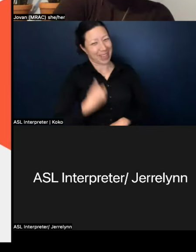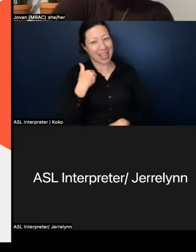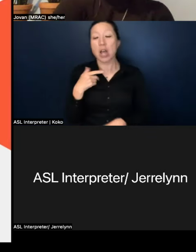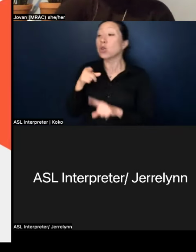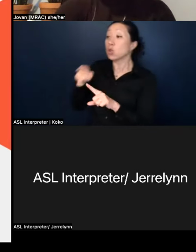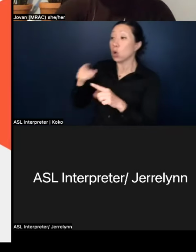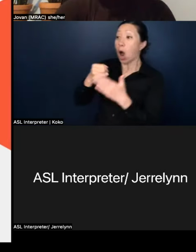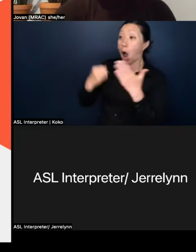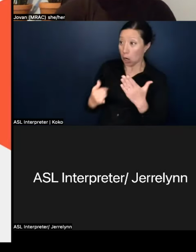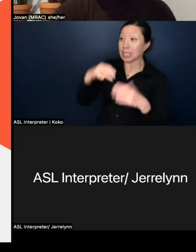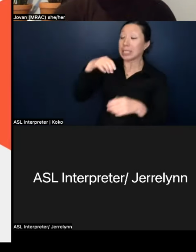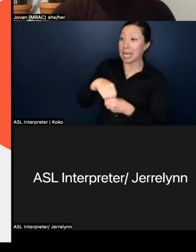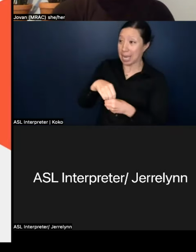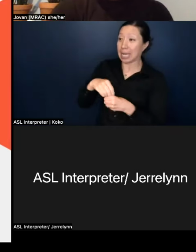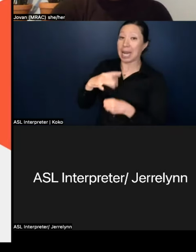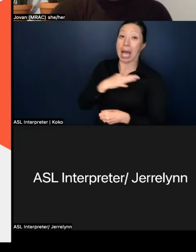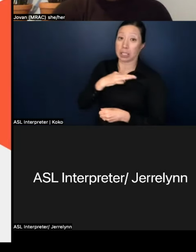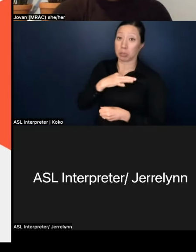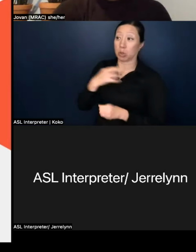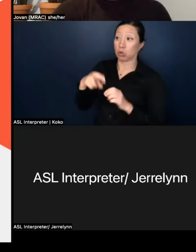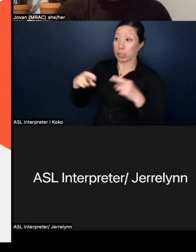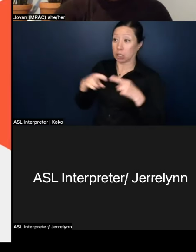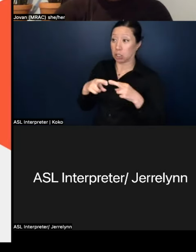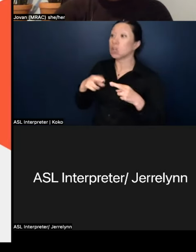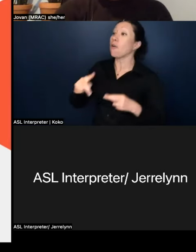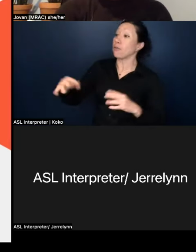You fit the eligibility, you can apply, yes.